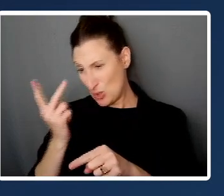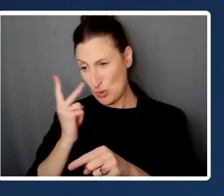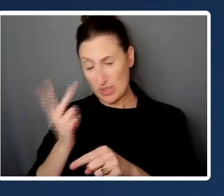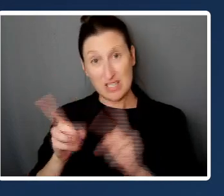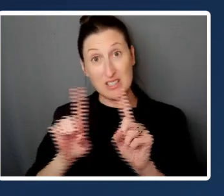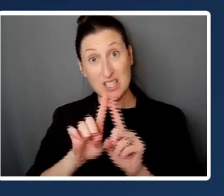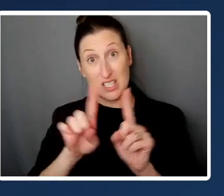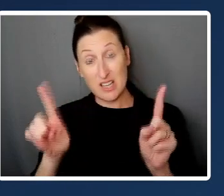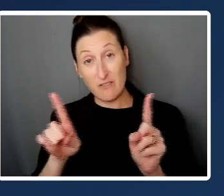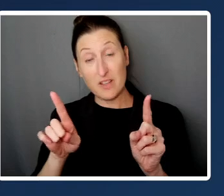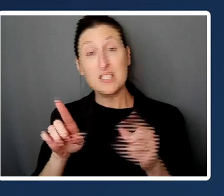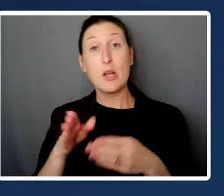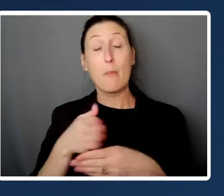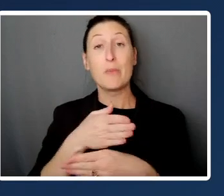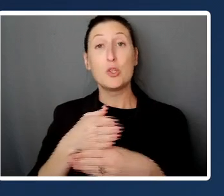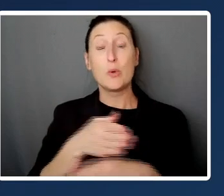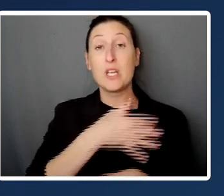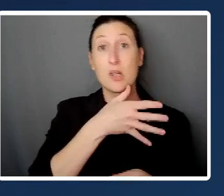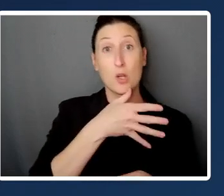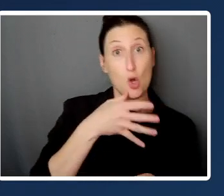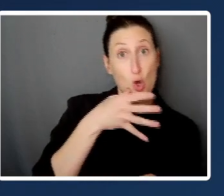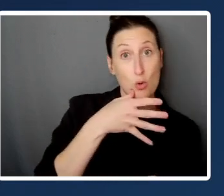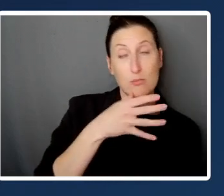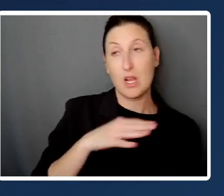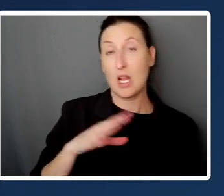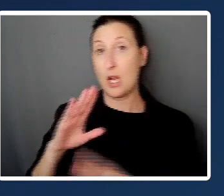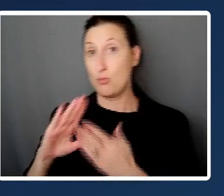schools in terms of student-parent involvement in this type of work. And I came from, like,